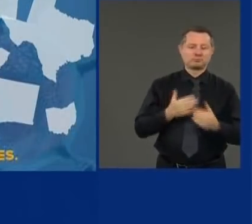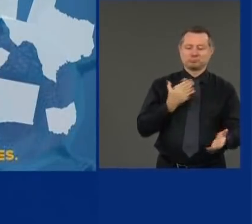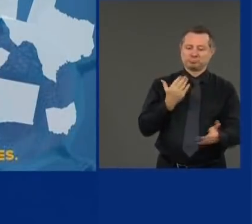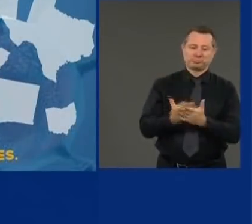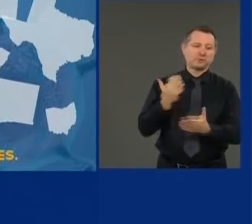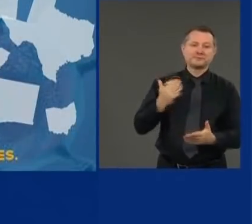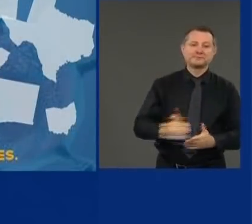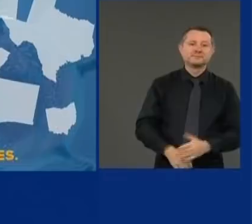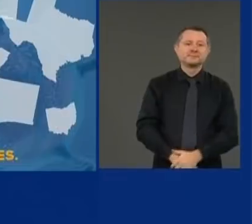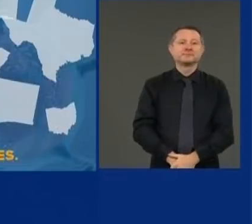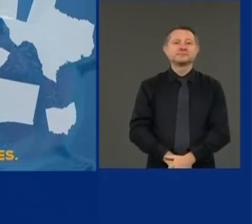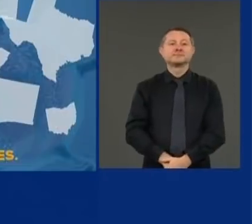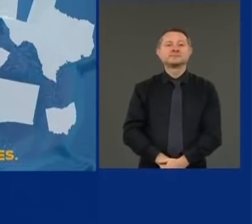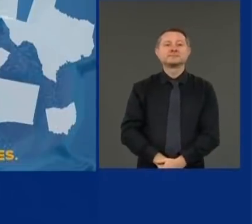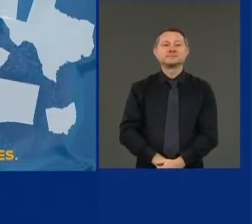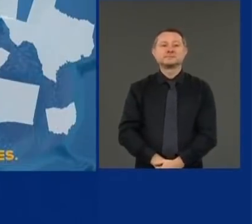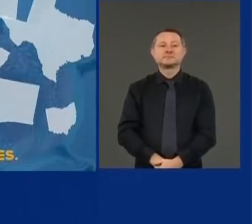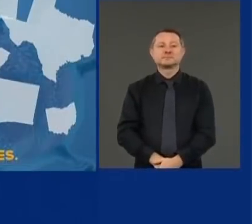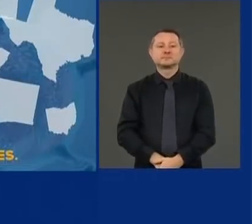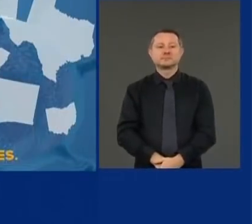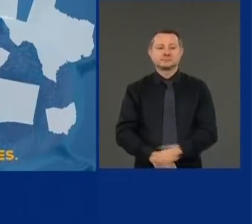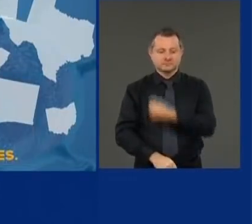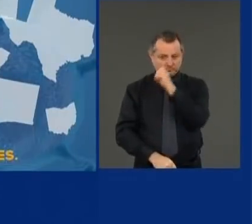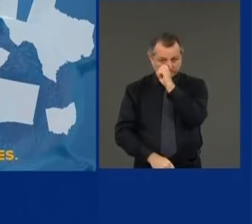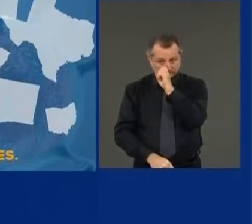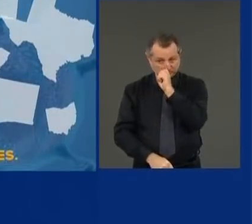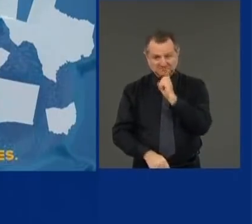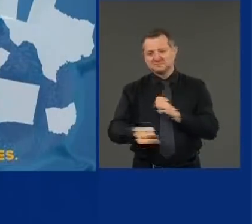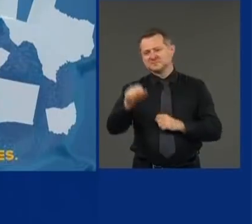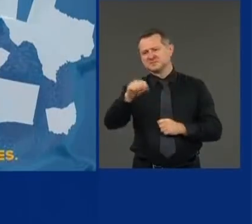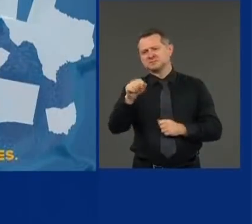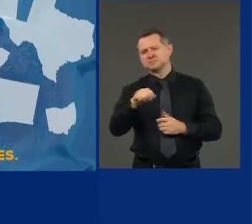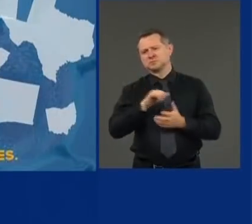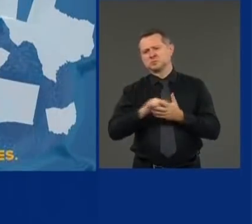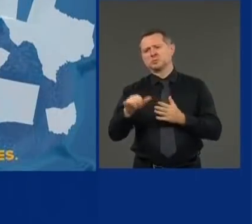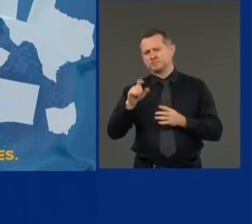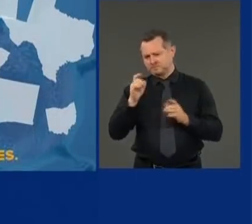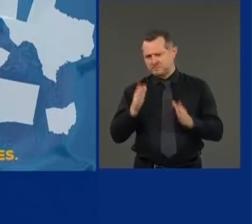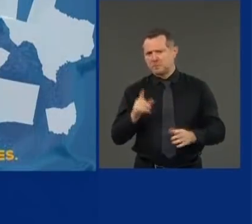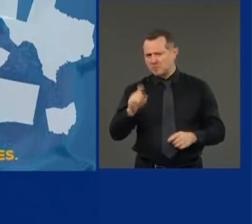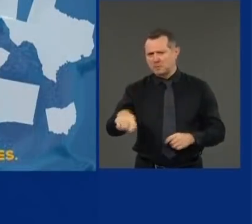WE HAVE IT DOWN STATE, WE HAVE IT UPSTATE.